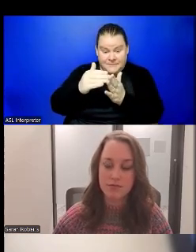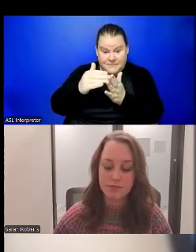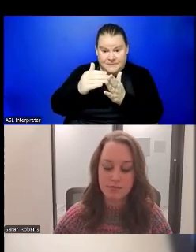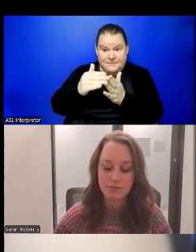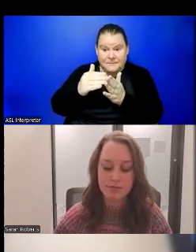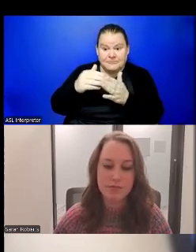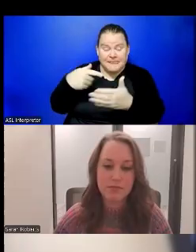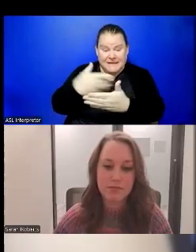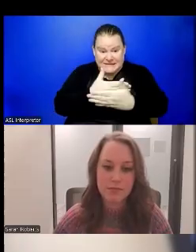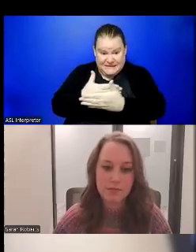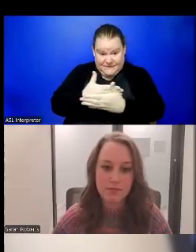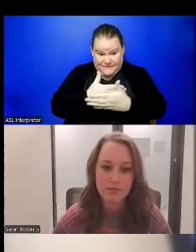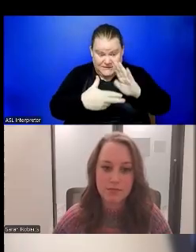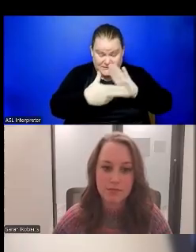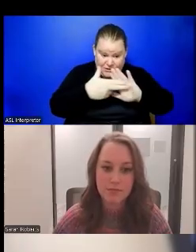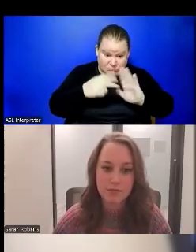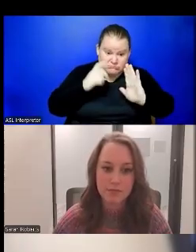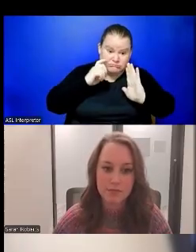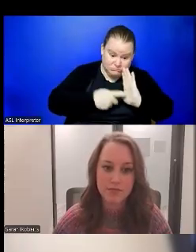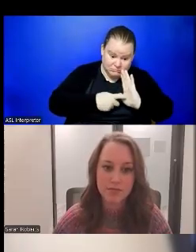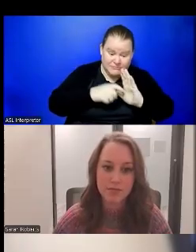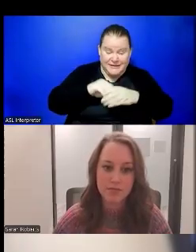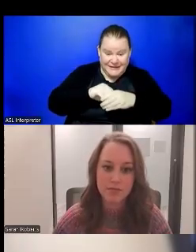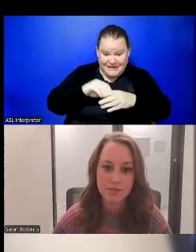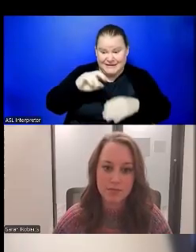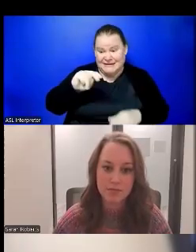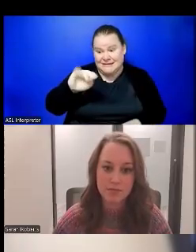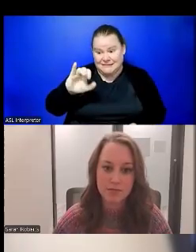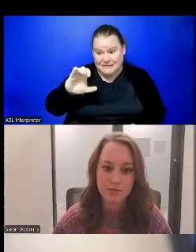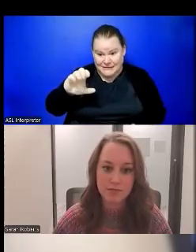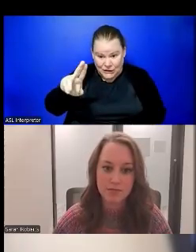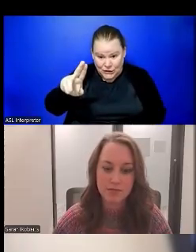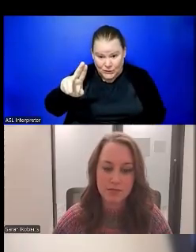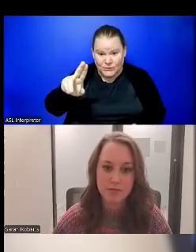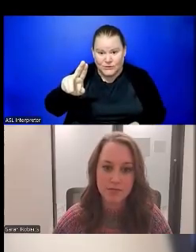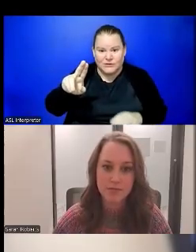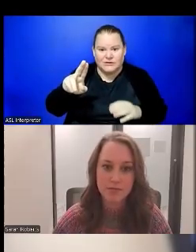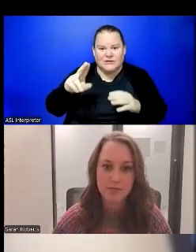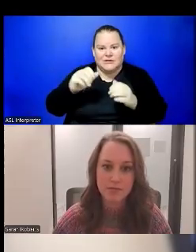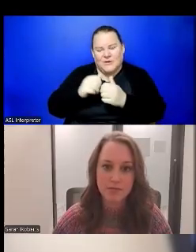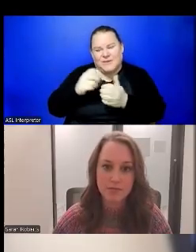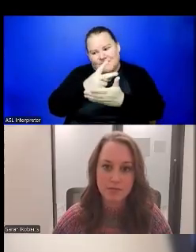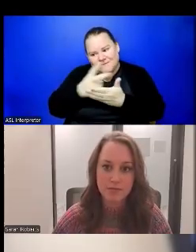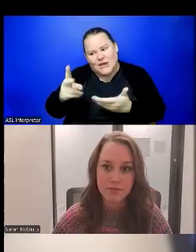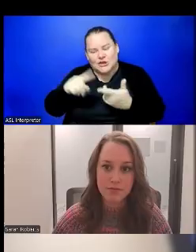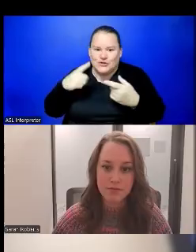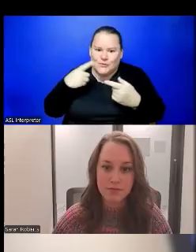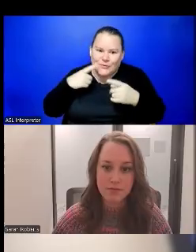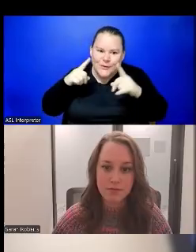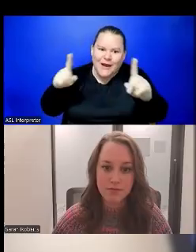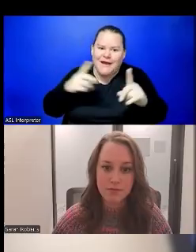diagnosed in the NICU with sort of red flag history of failure to thrive and difficulty feeding, as we saw in our case